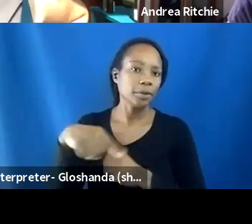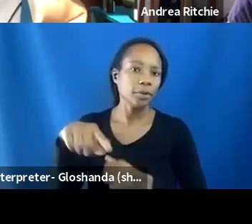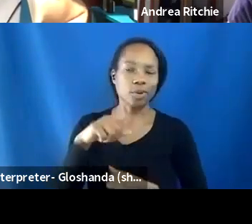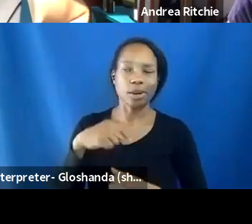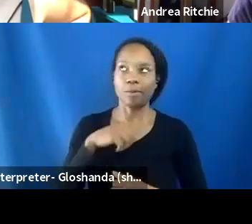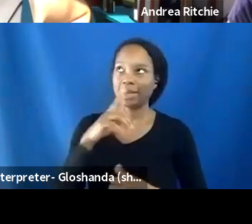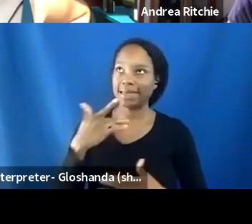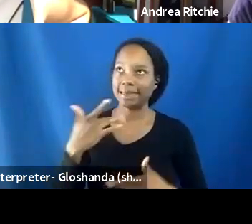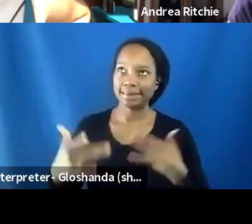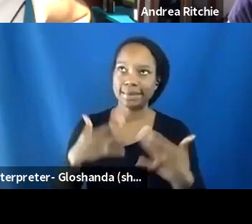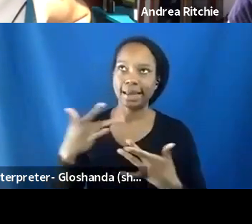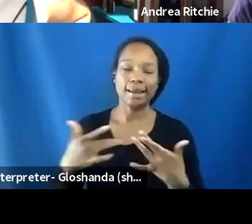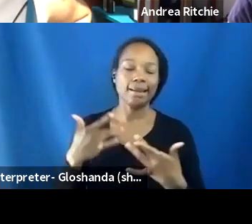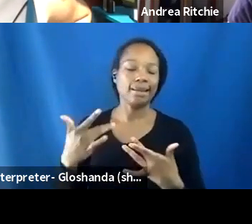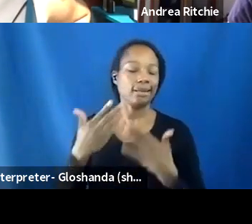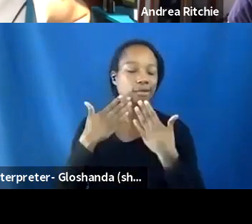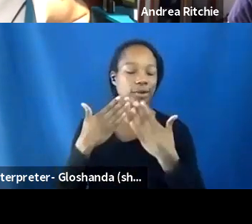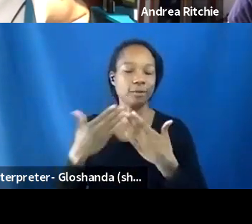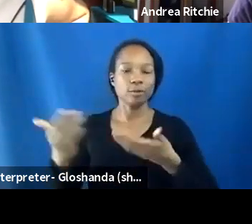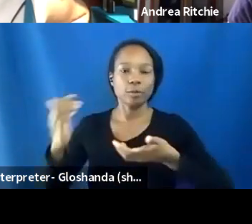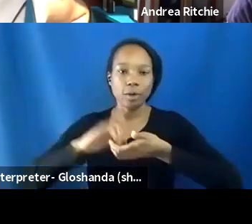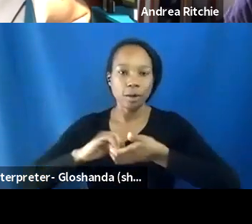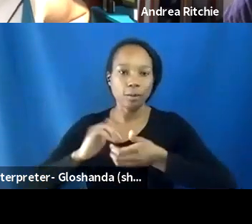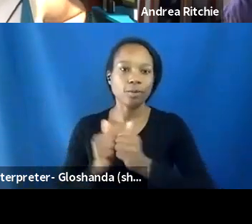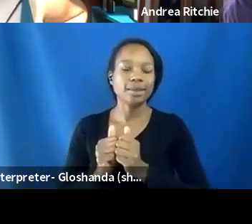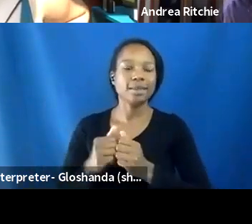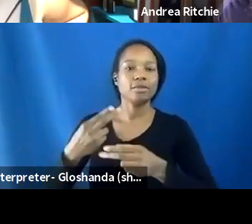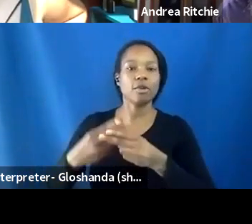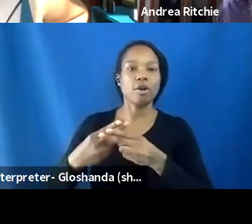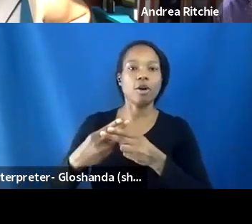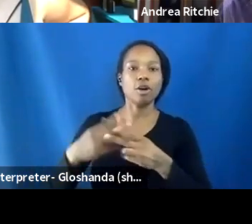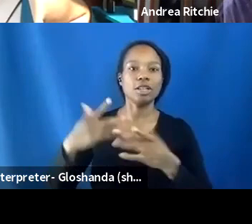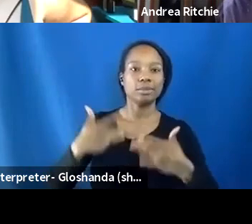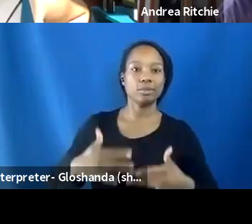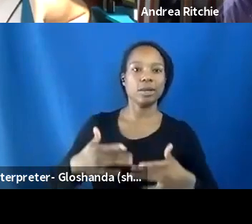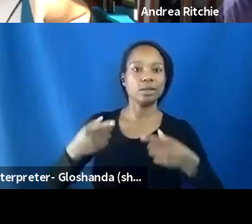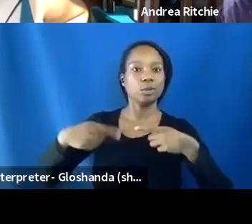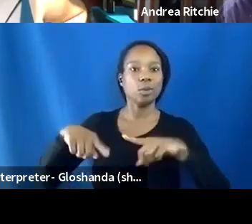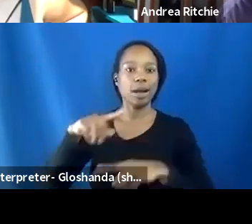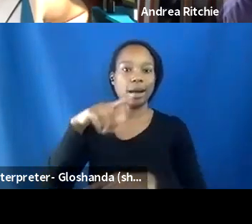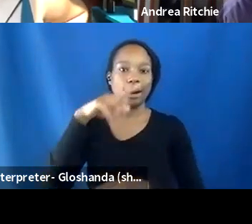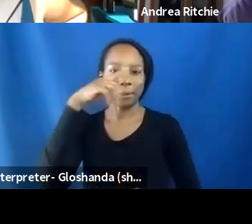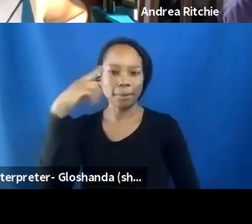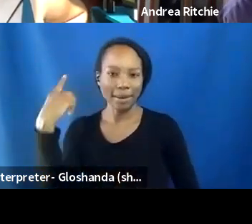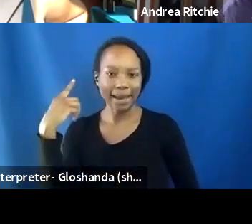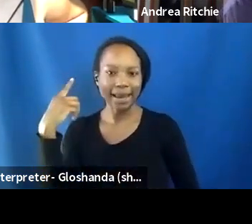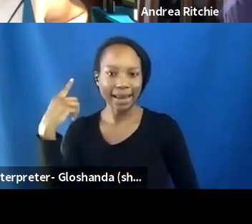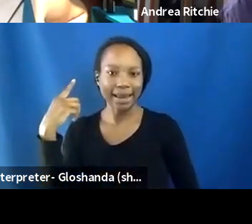in partnership, Depressed While Black, Imade Boha. We have been working on the project,